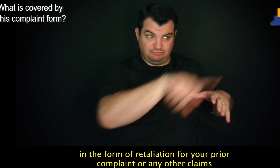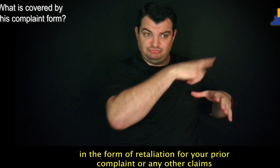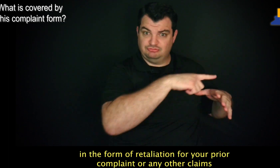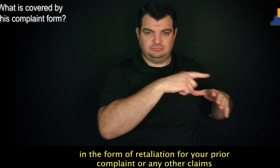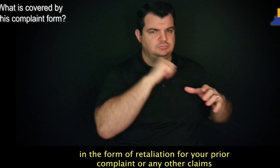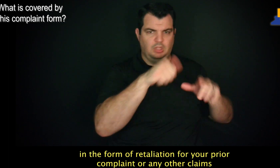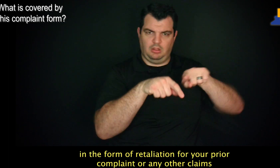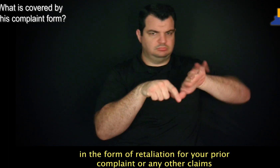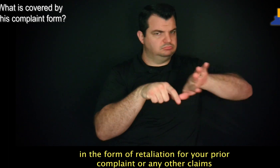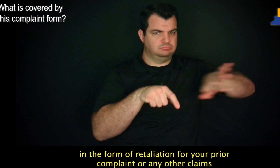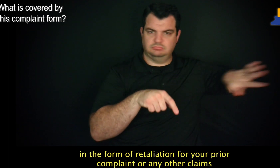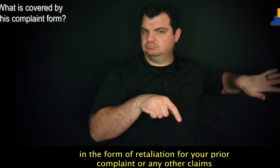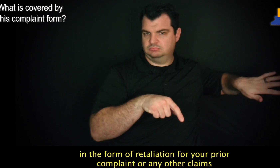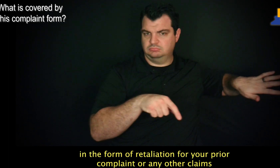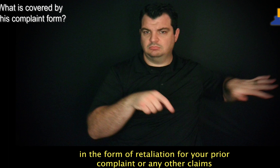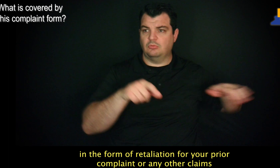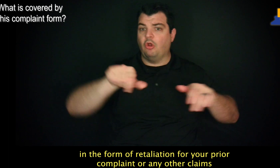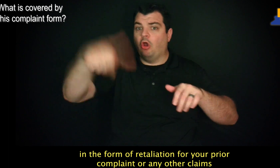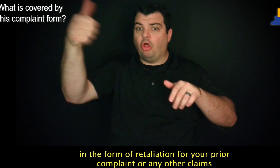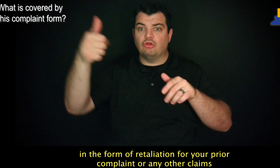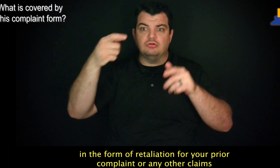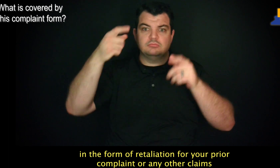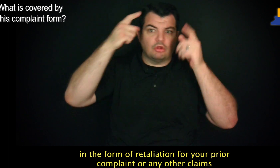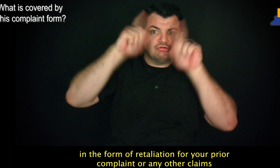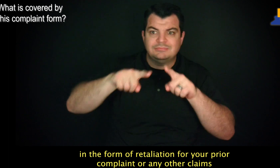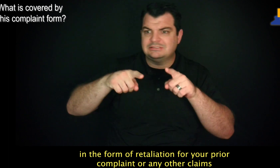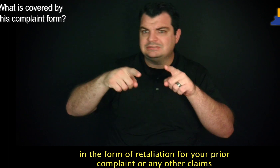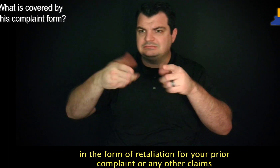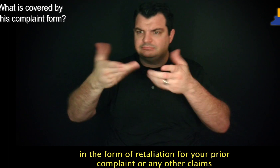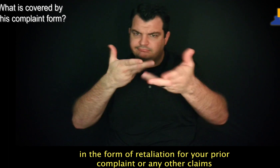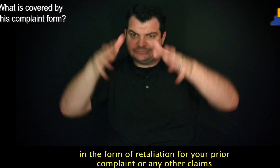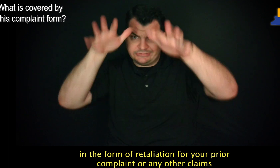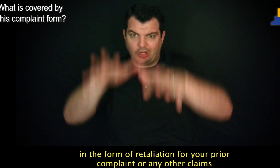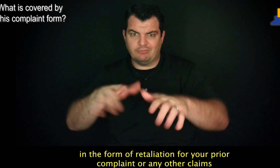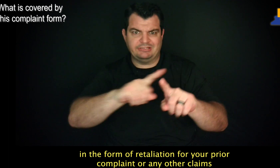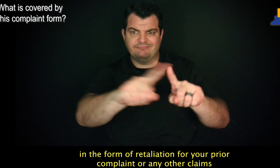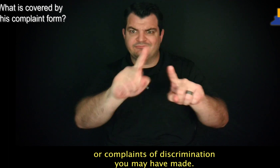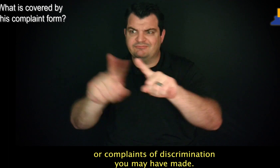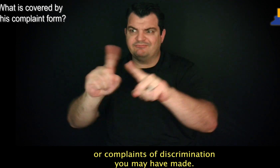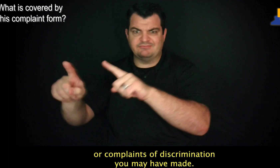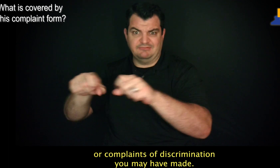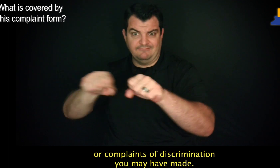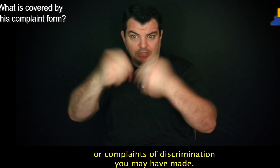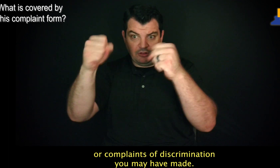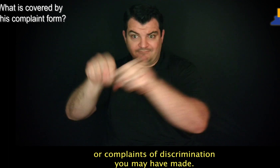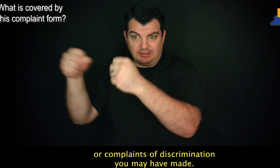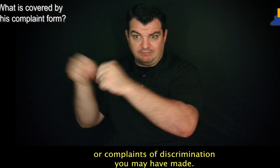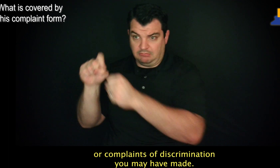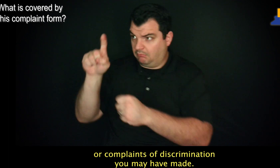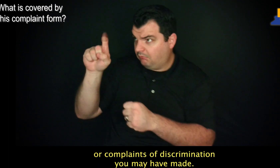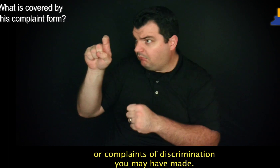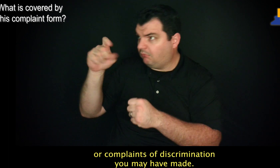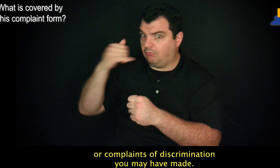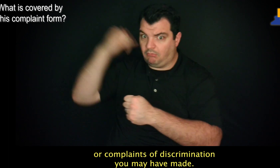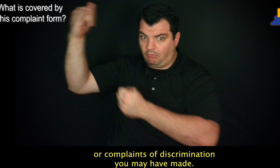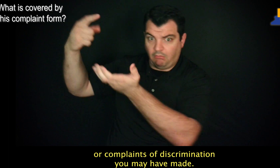in the form of retaliation for your prior complaint or any other claims or complaints of discrimination you may have made.